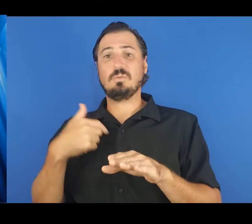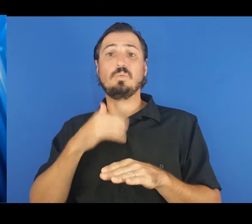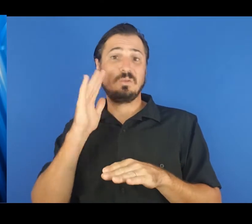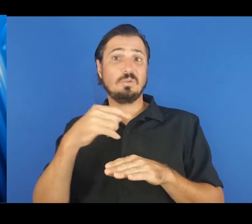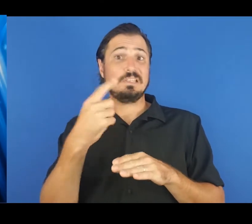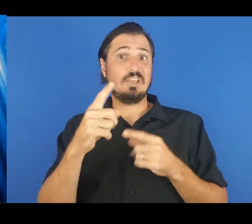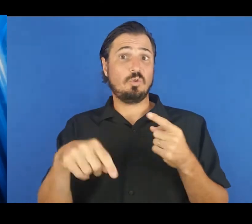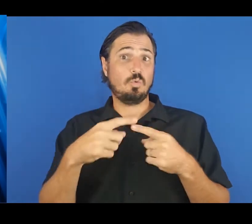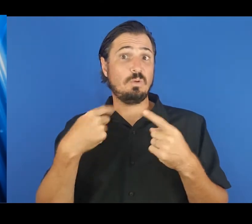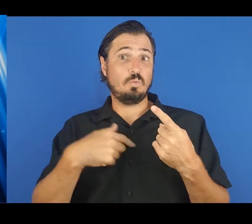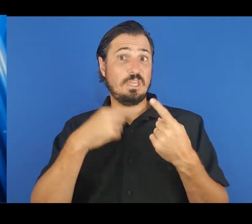Mahalo, Lauren.